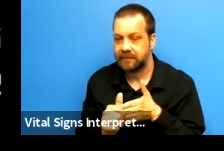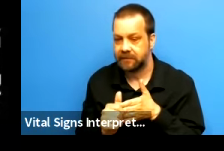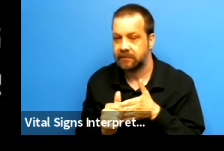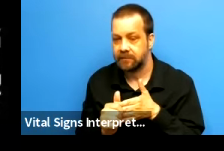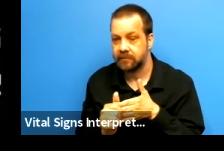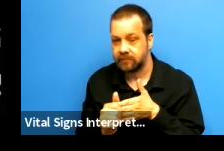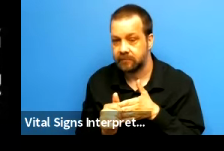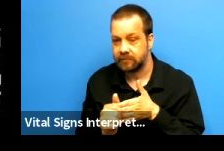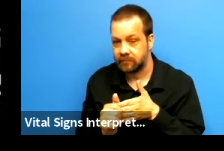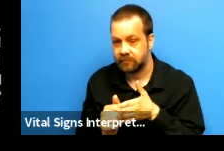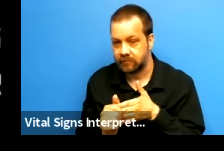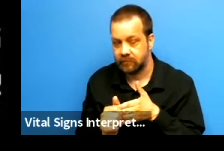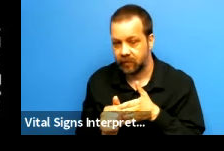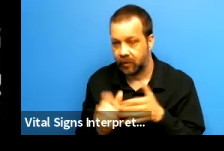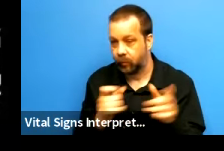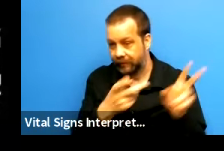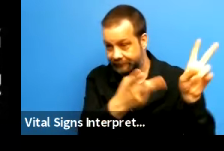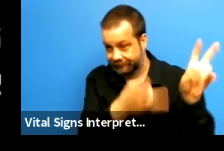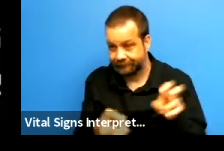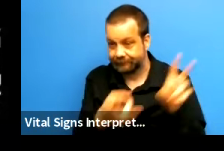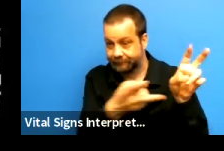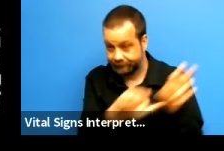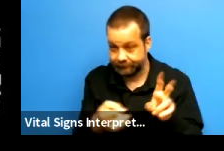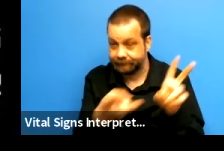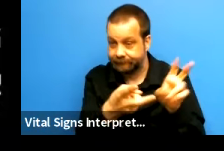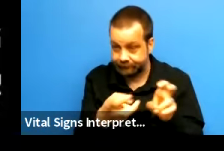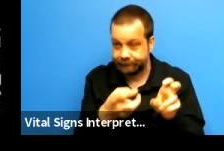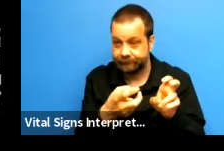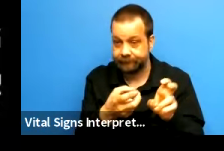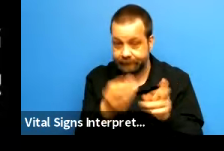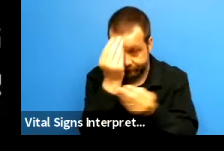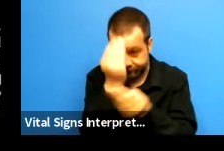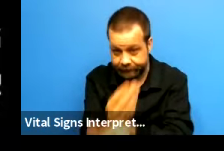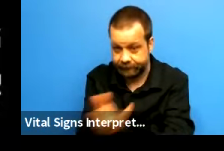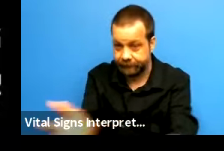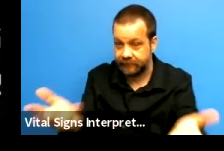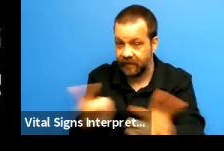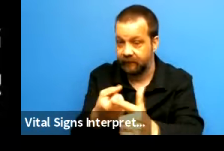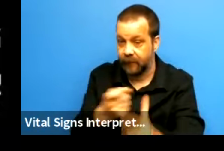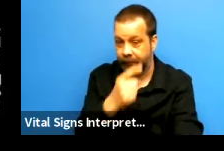that we have been sharing with so many folks from the CDC